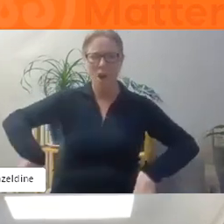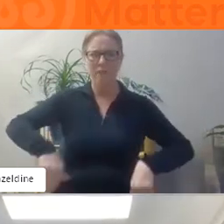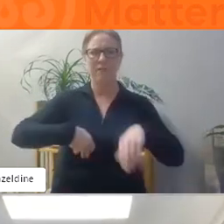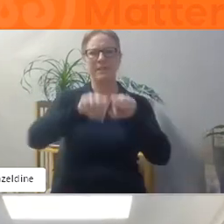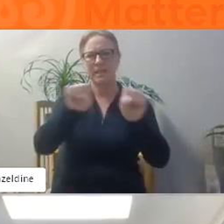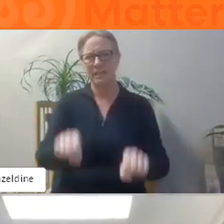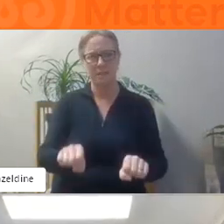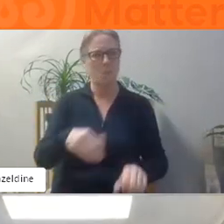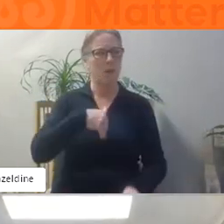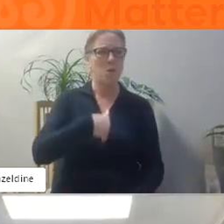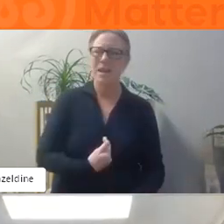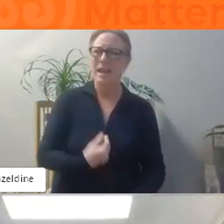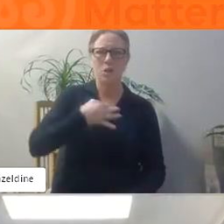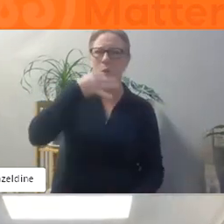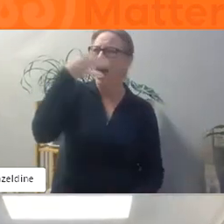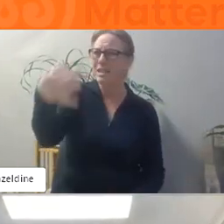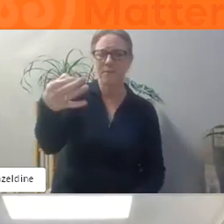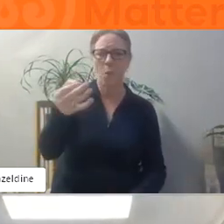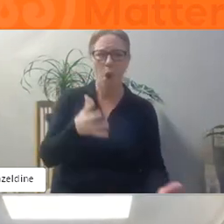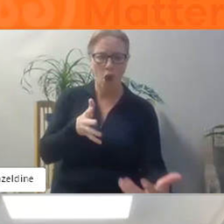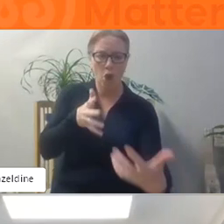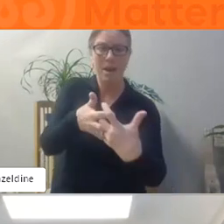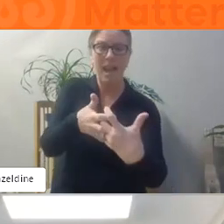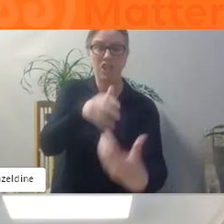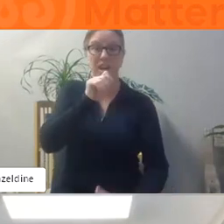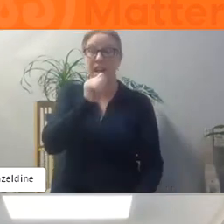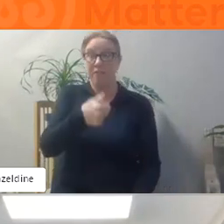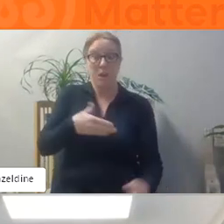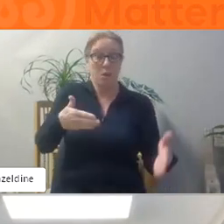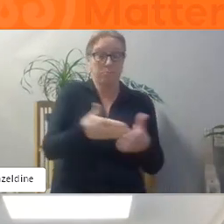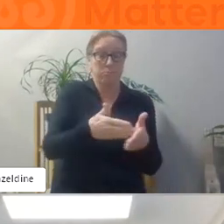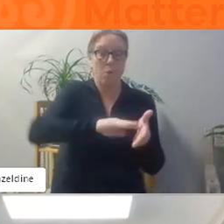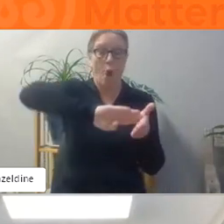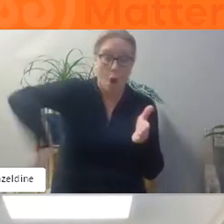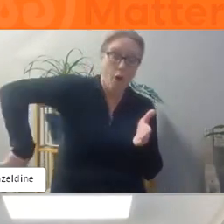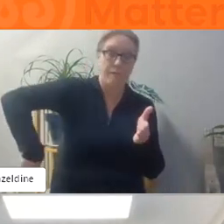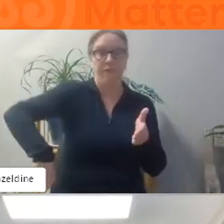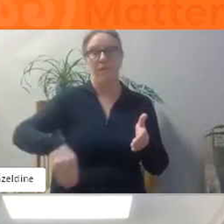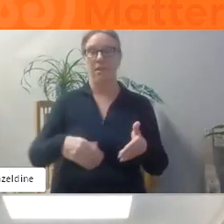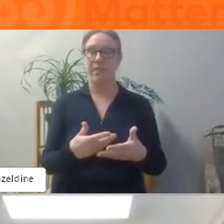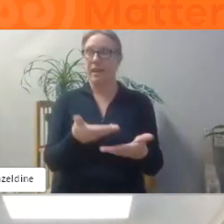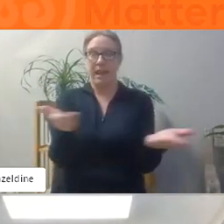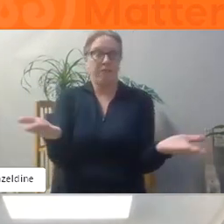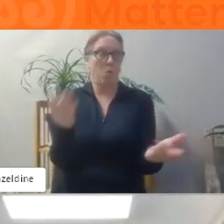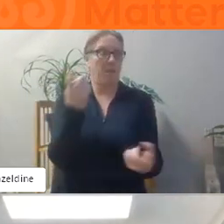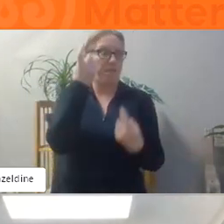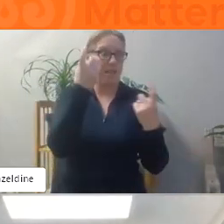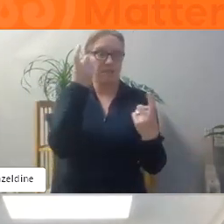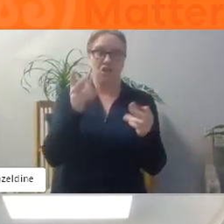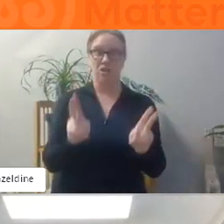to ask for any kind of accommodations if we were able to remove the barriers that everybody thinks are just normal practice and can't possibly